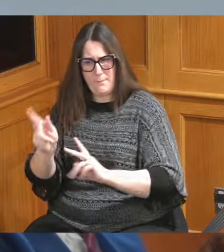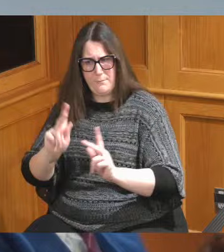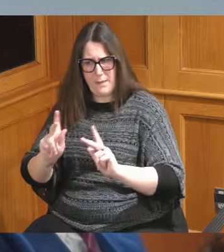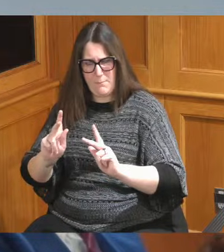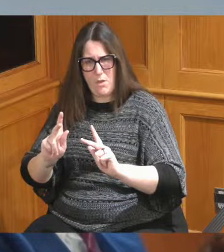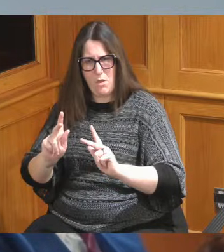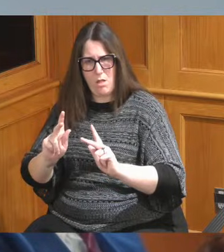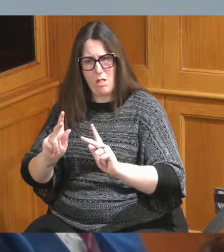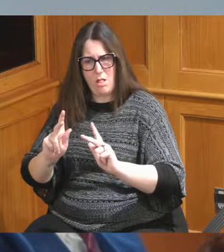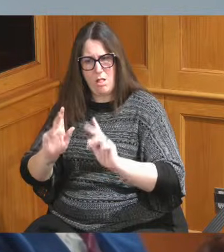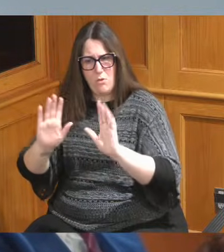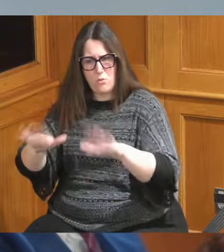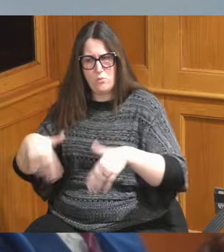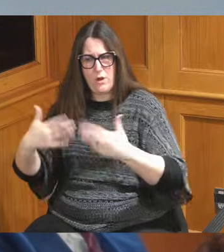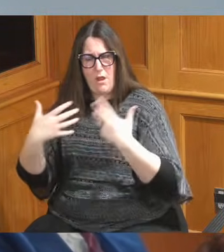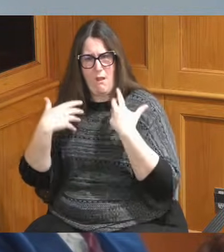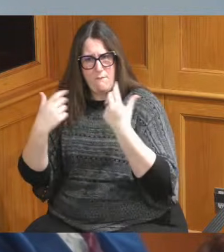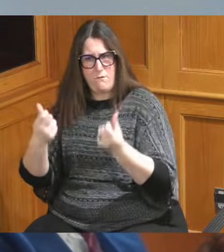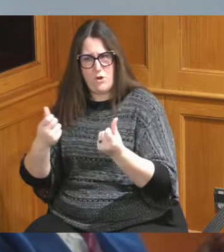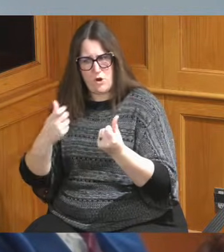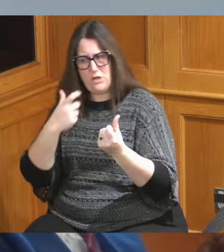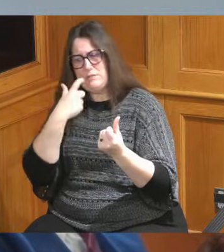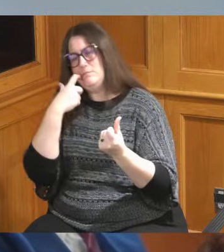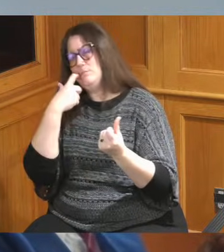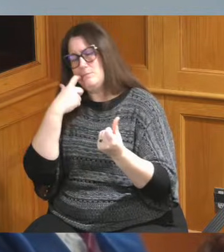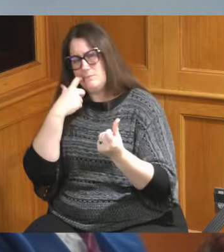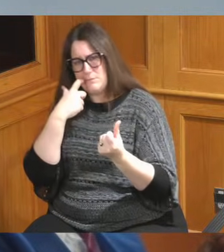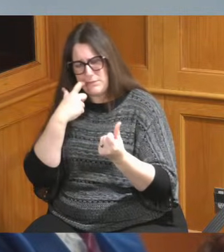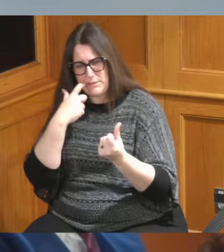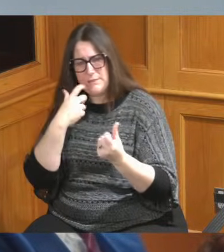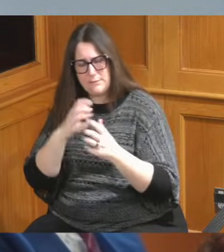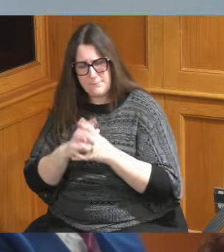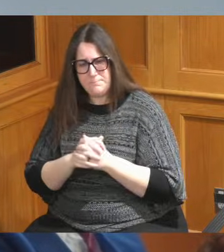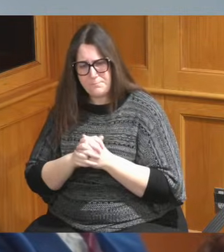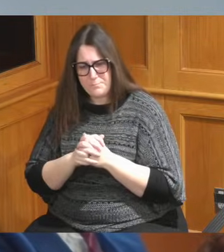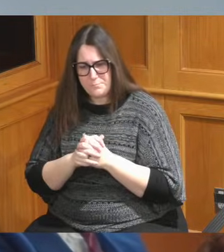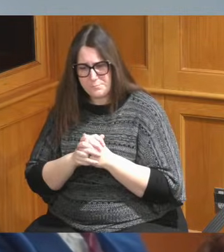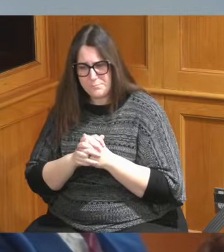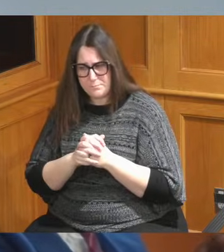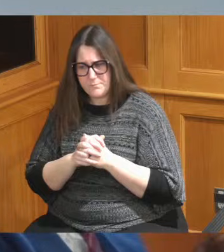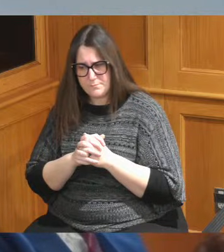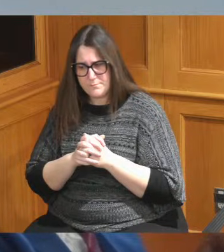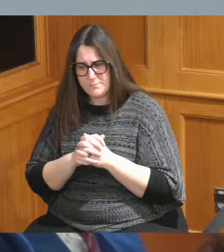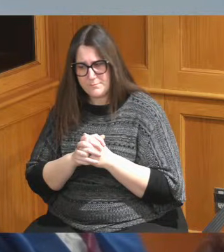getting people who are addicted to the opioids helping them out so and saving those lives. So